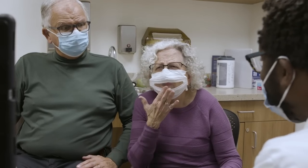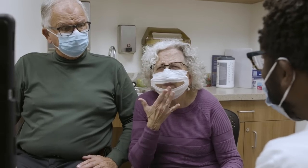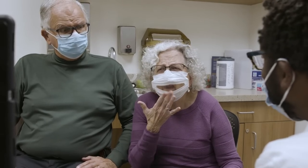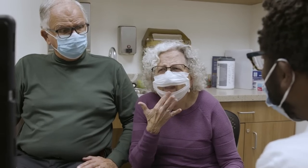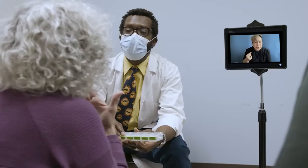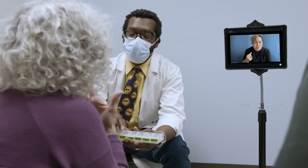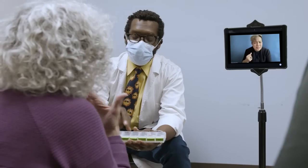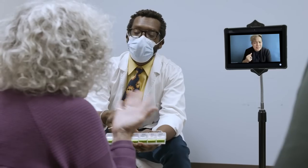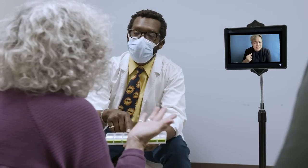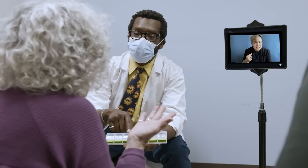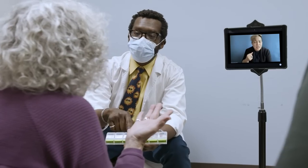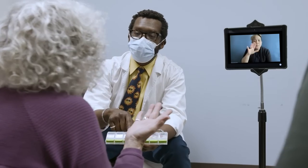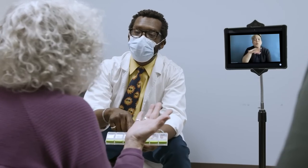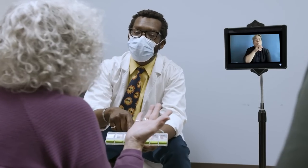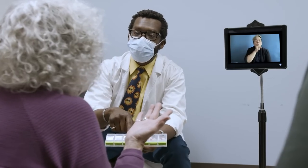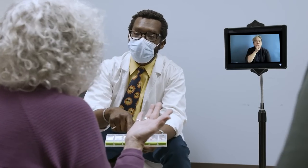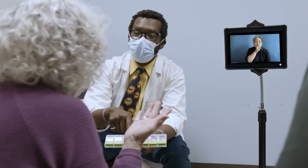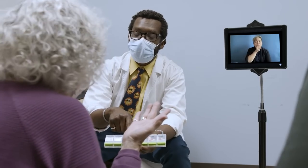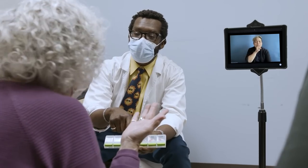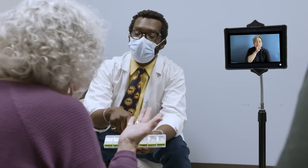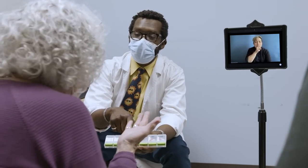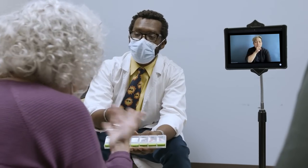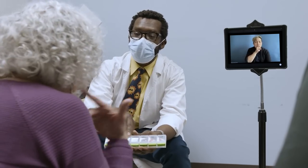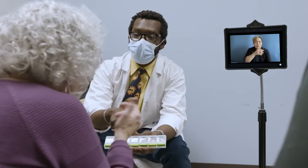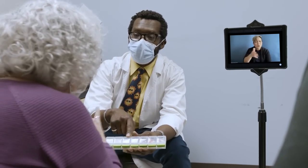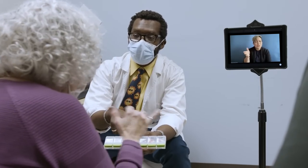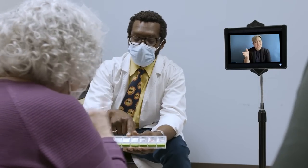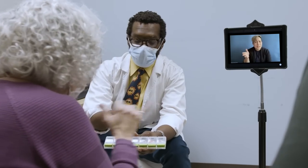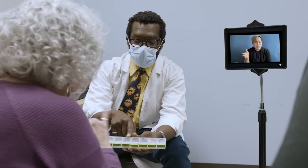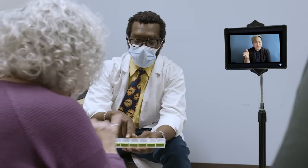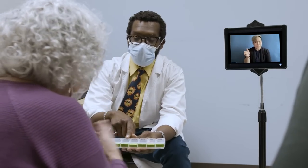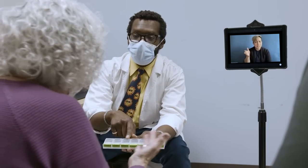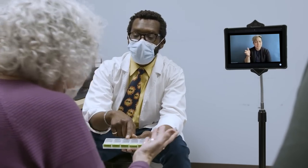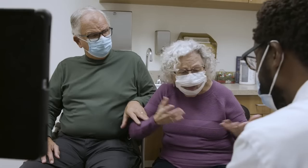What color pill? The orange. The orange pill. But they all look the same to me.